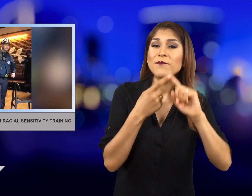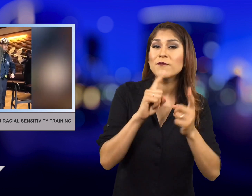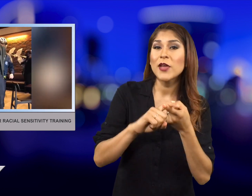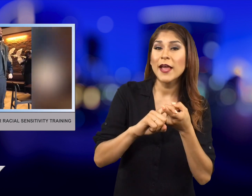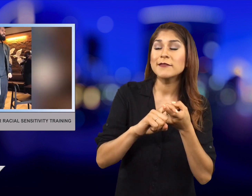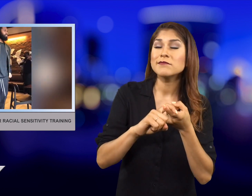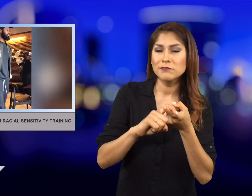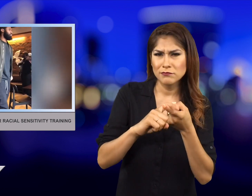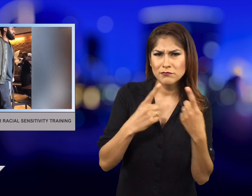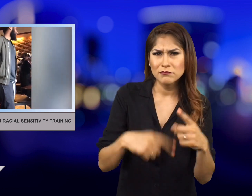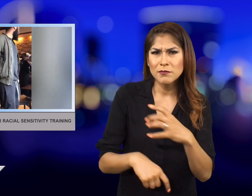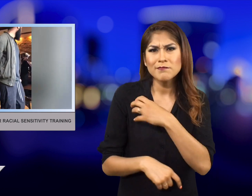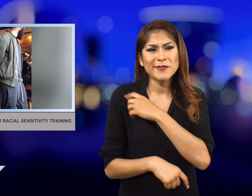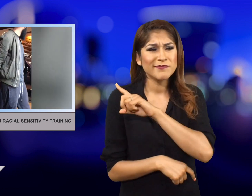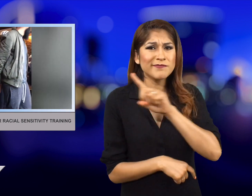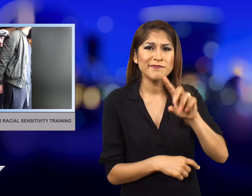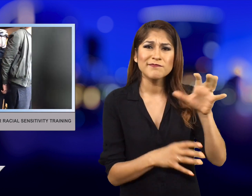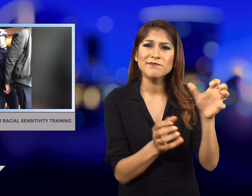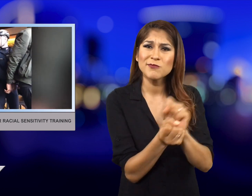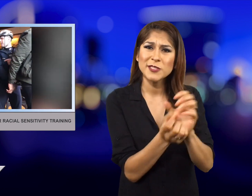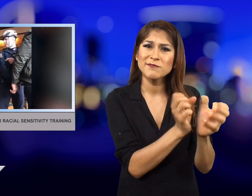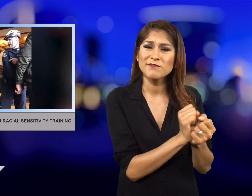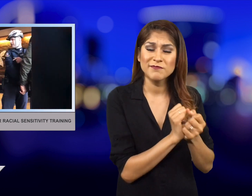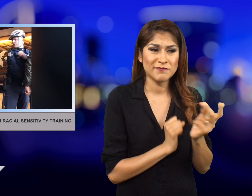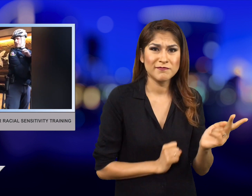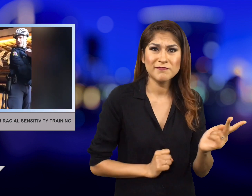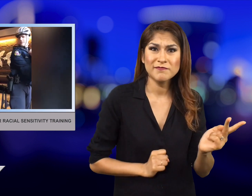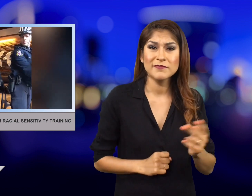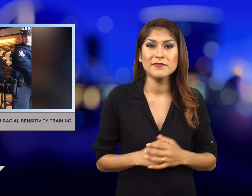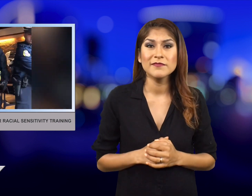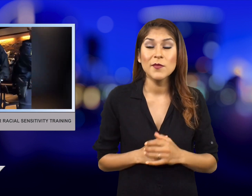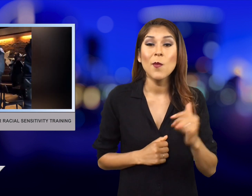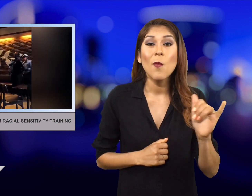Starbucks.